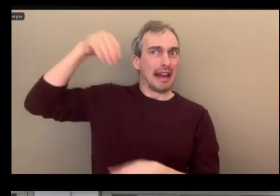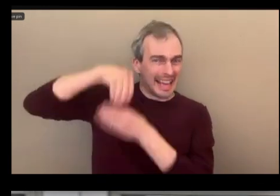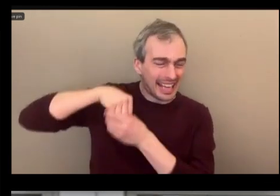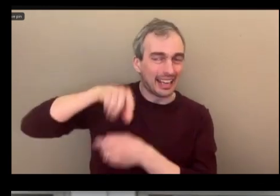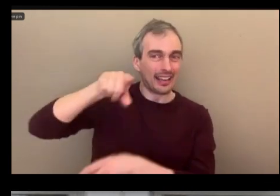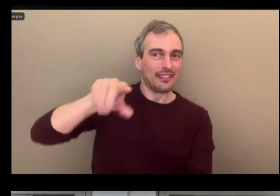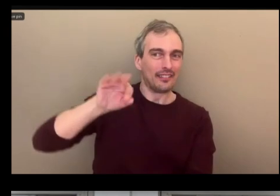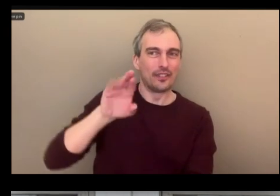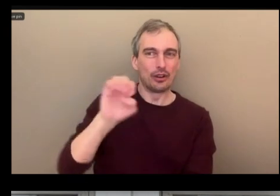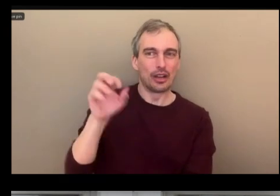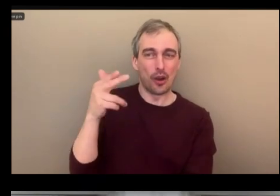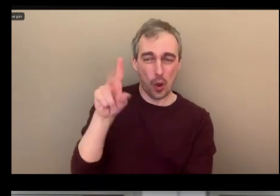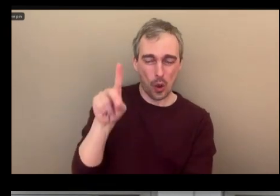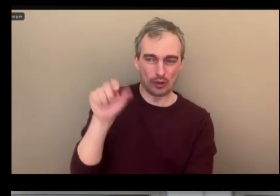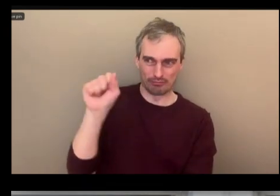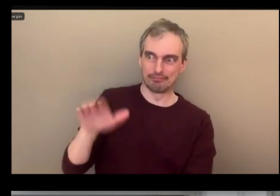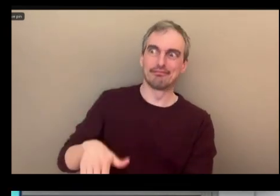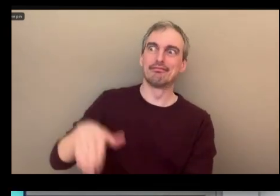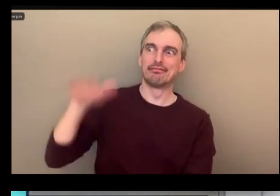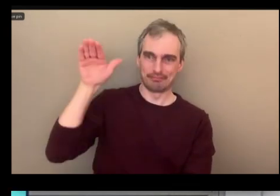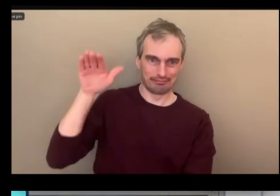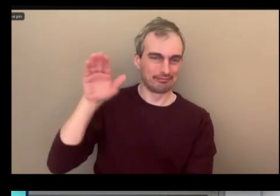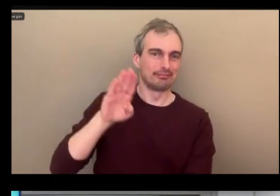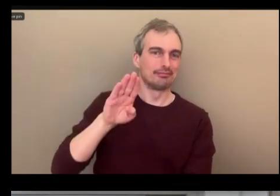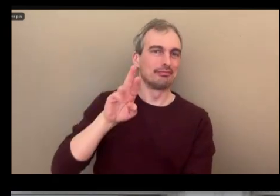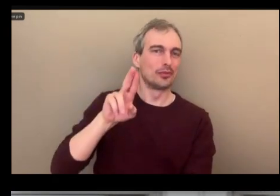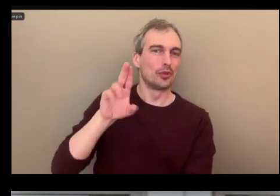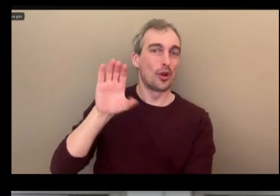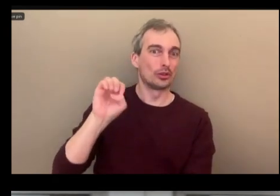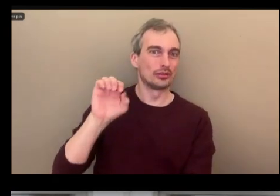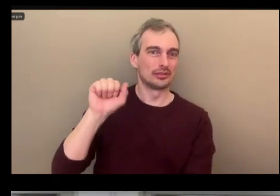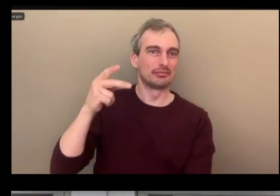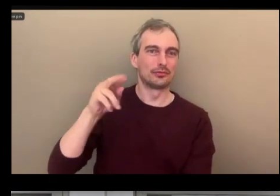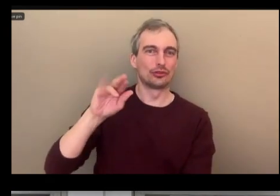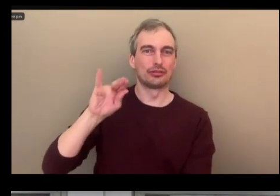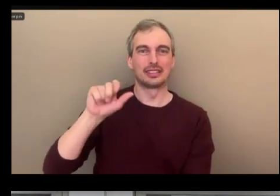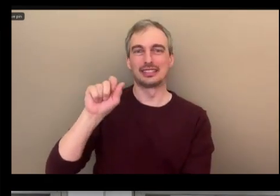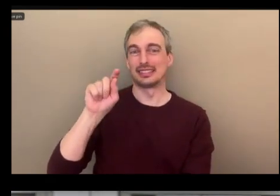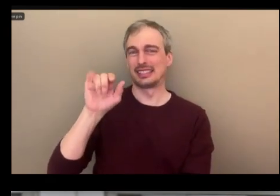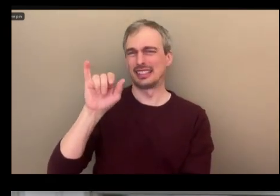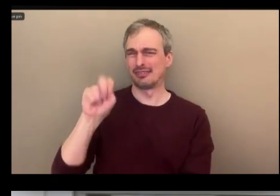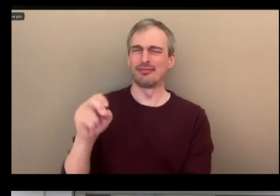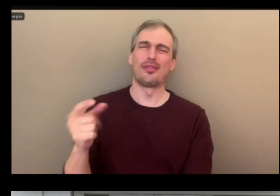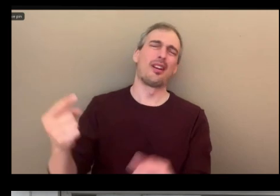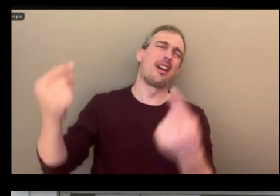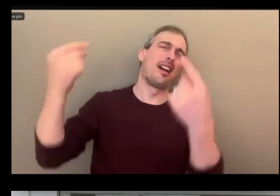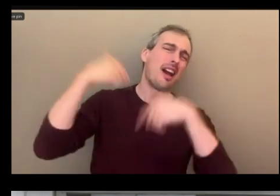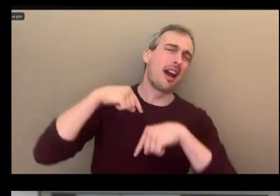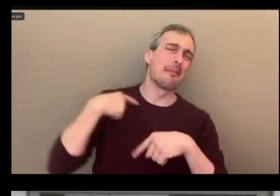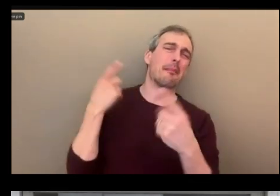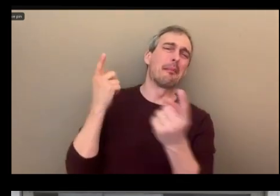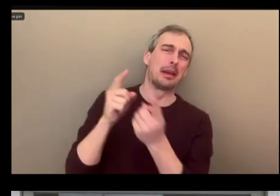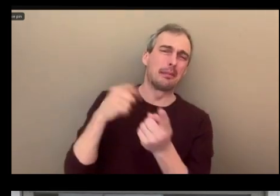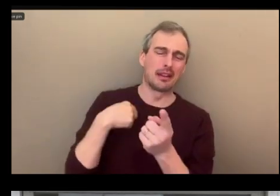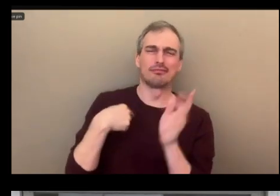Next slide, please. All right. So overall, let's talk about the experience of the lab. This is -- now we're gonna get to the meat and potatoes